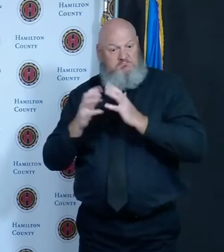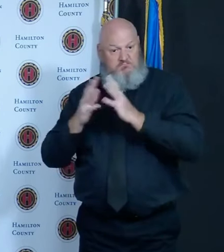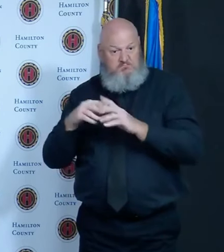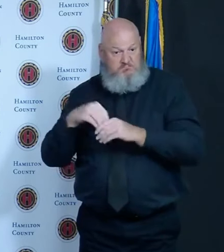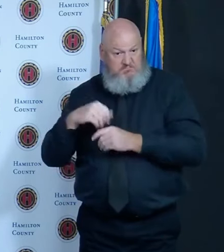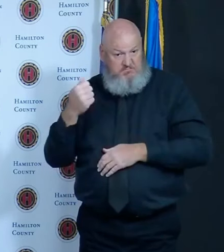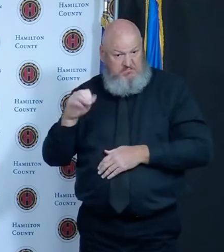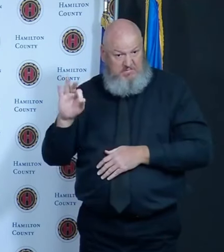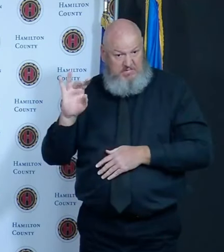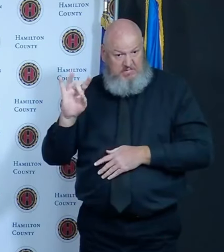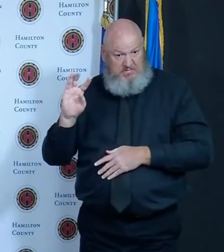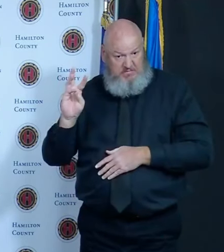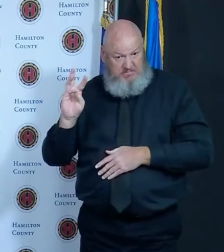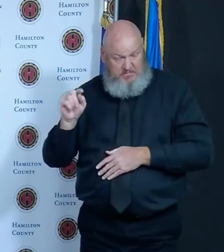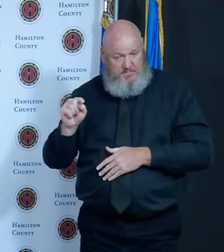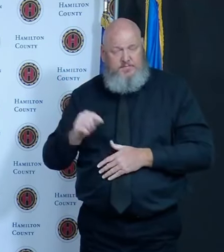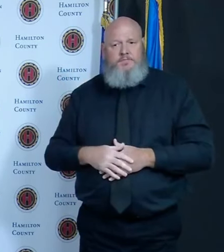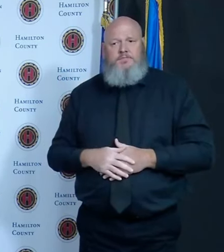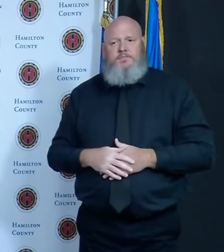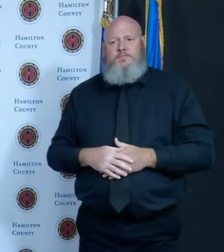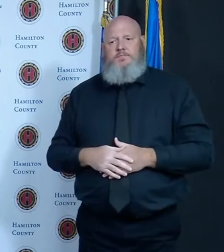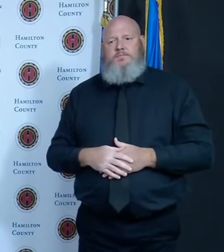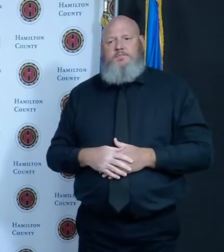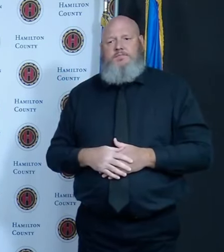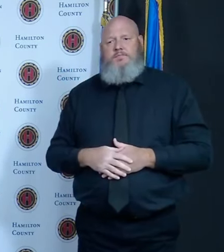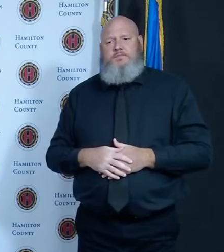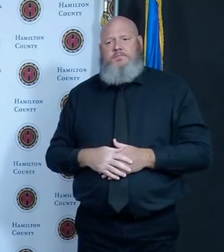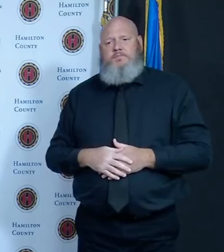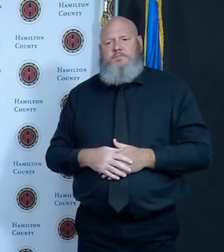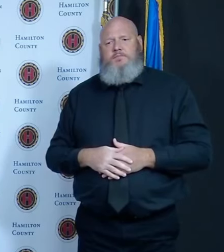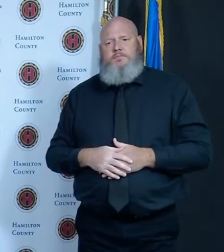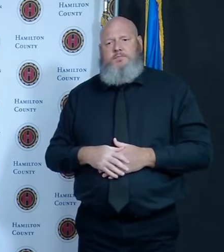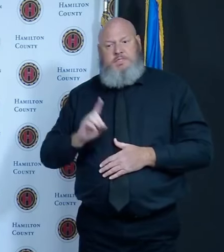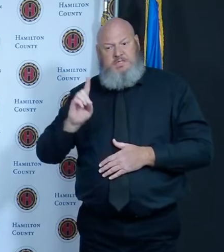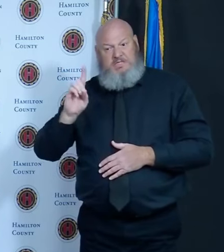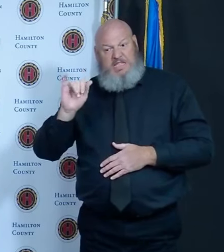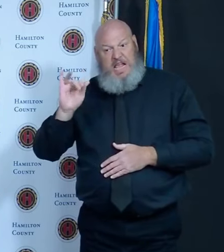share kind of how business is going for you I know that your firm has done a